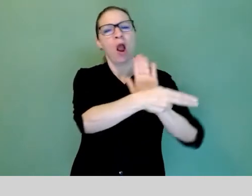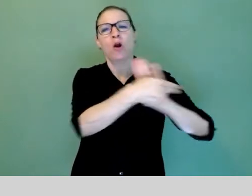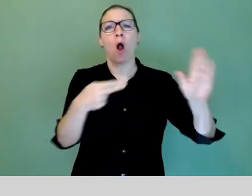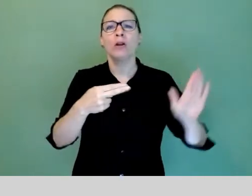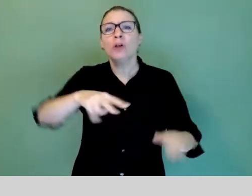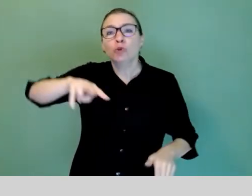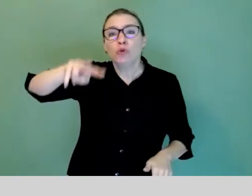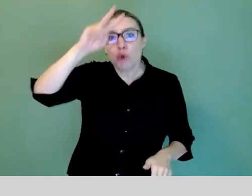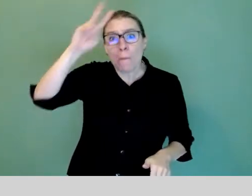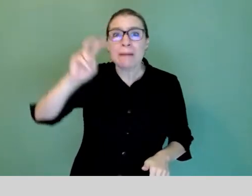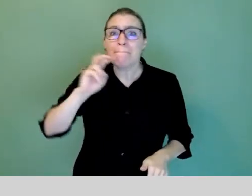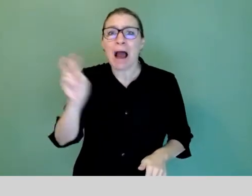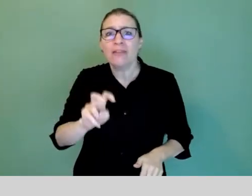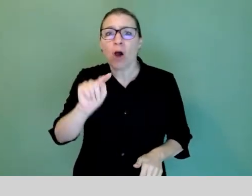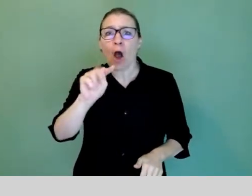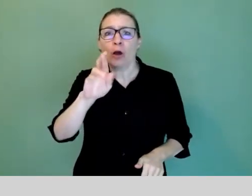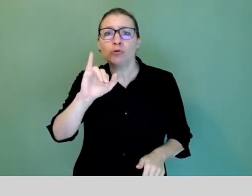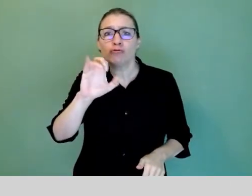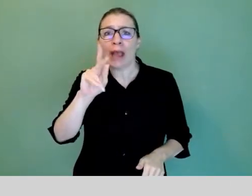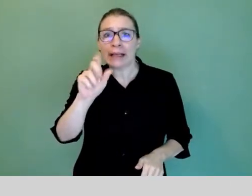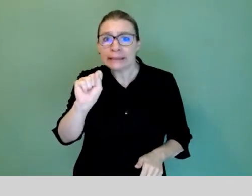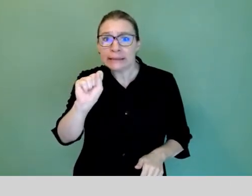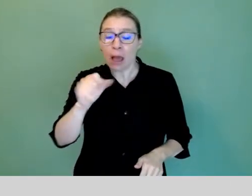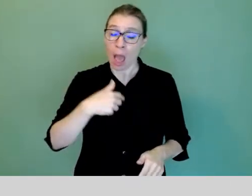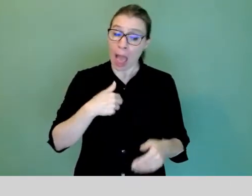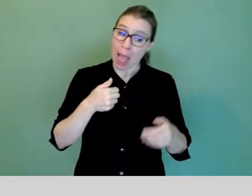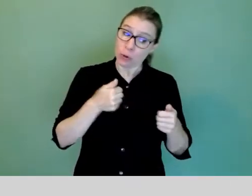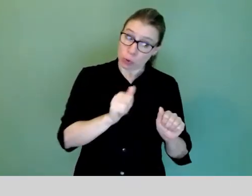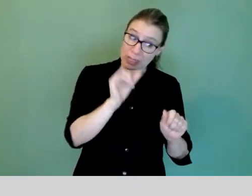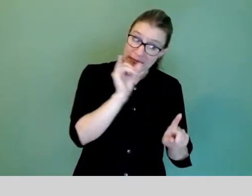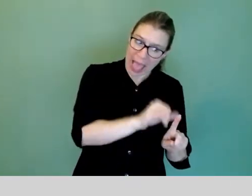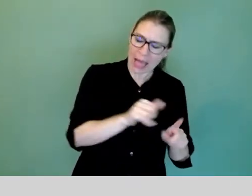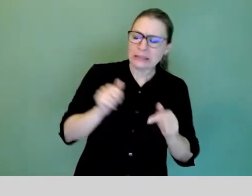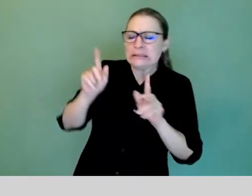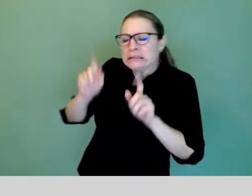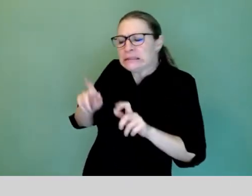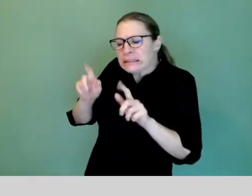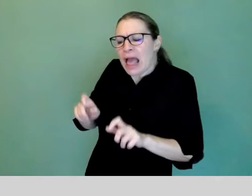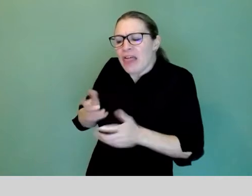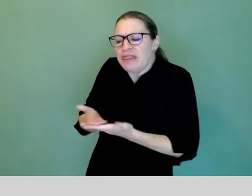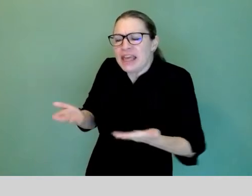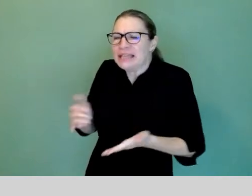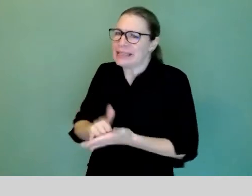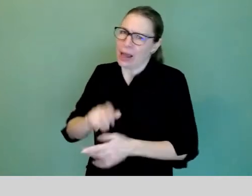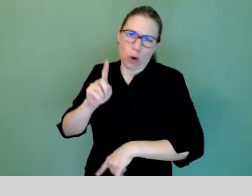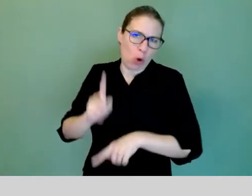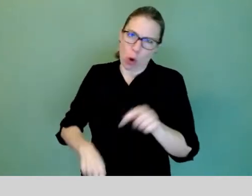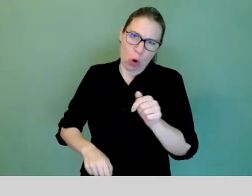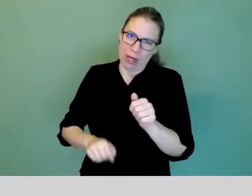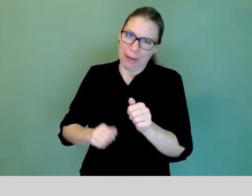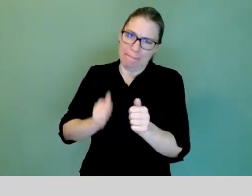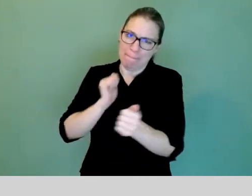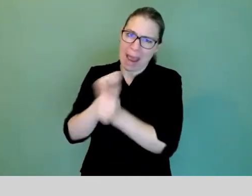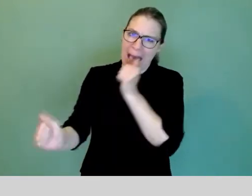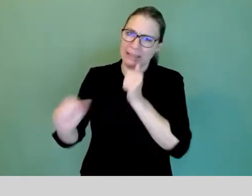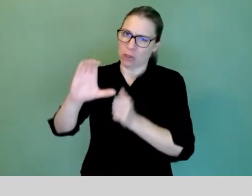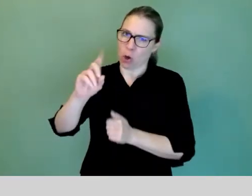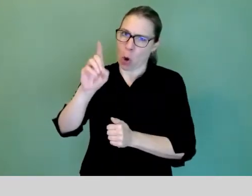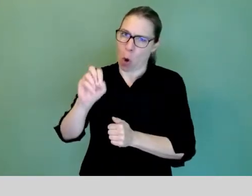I use it to try out features of Python in ways that wouldn't get past a code review because they're too silly or weird.